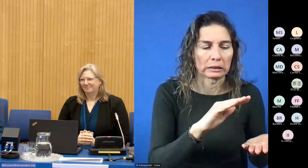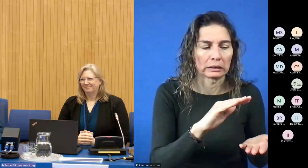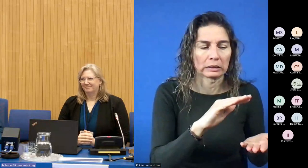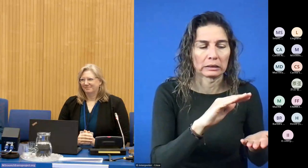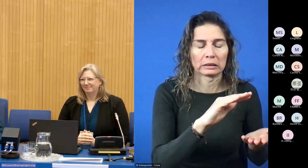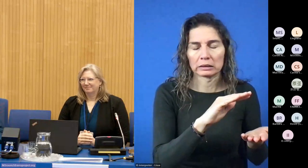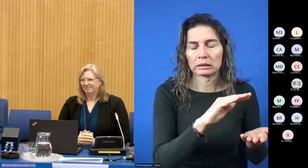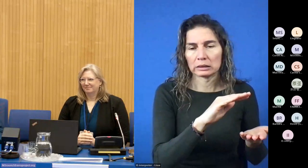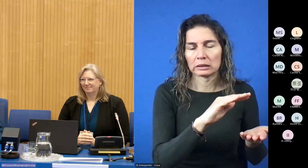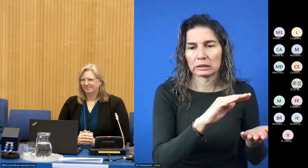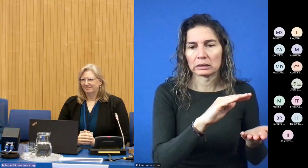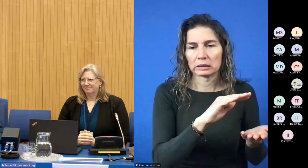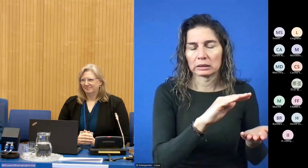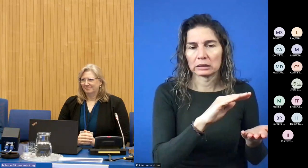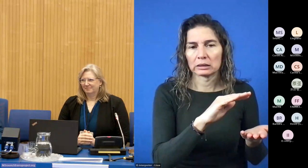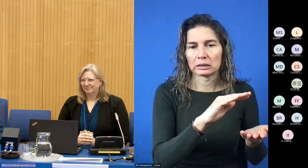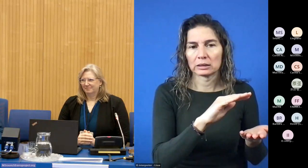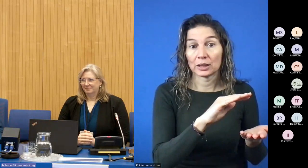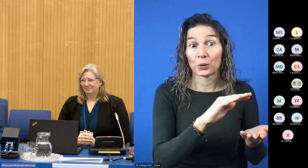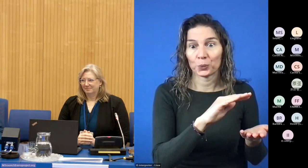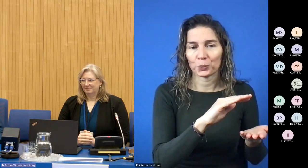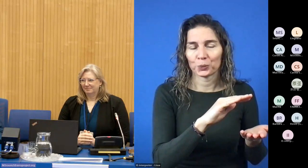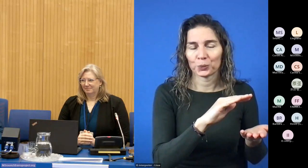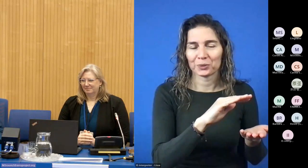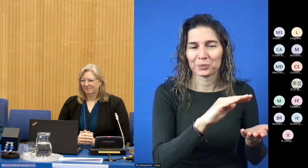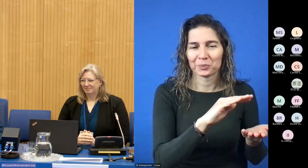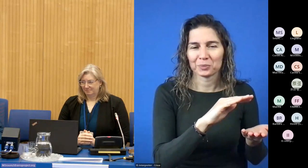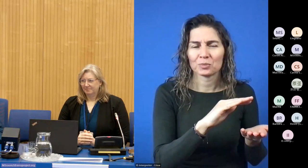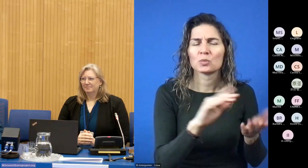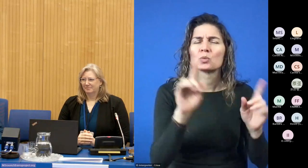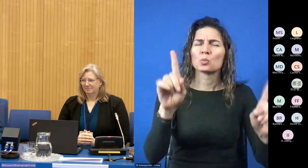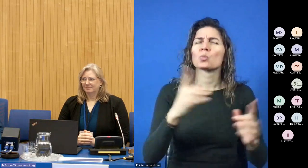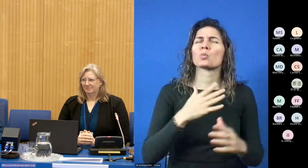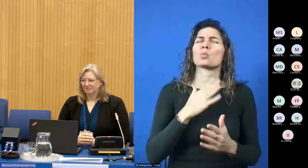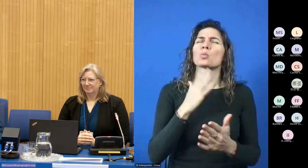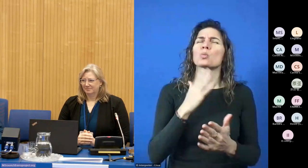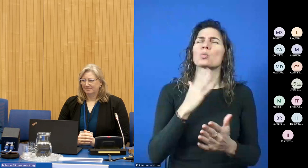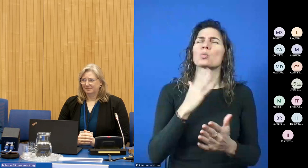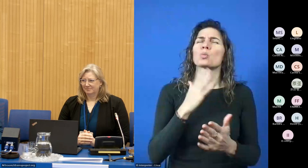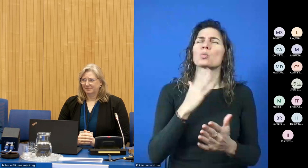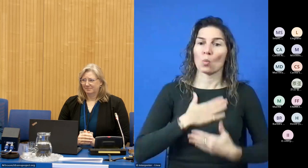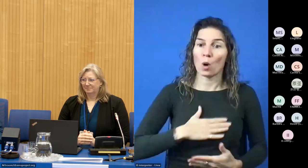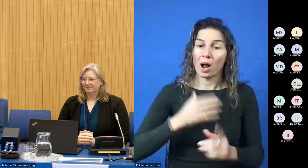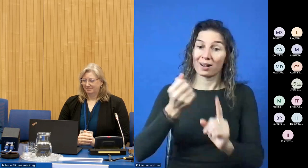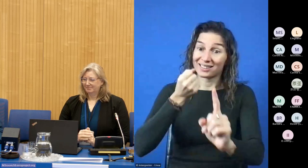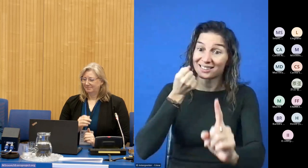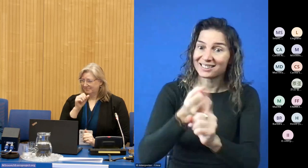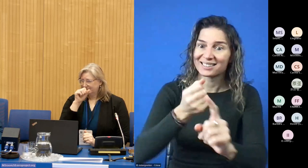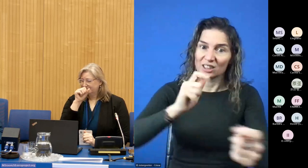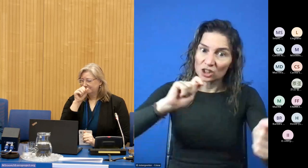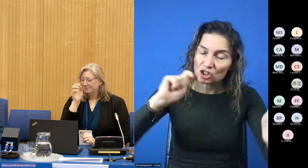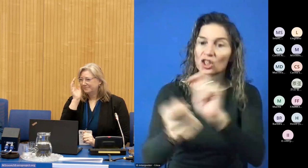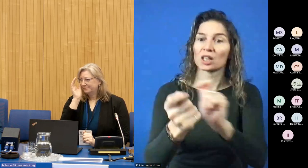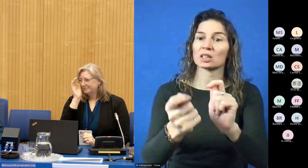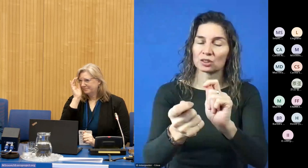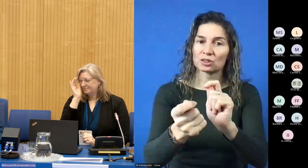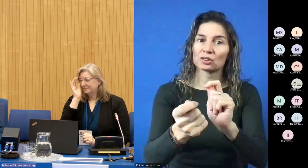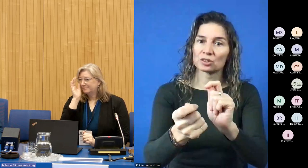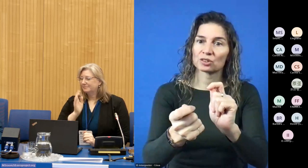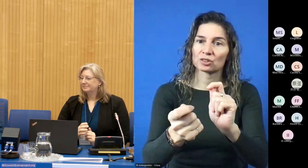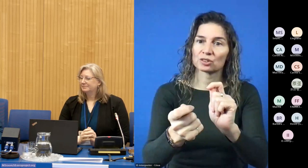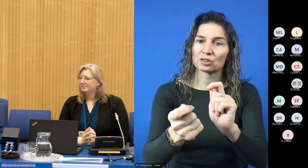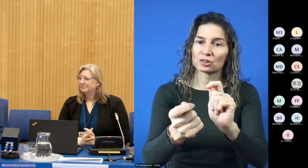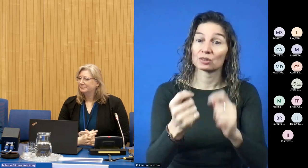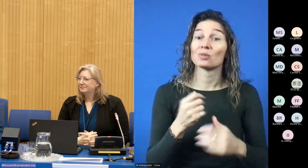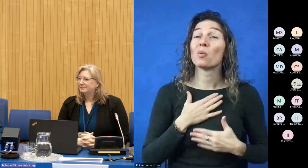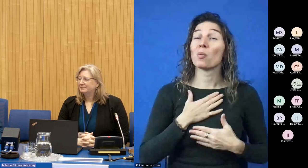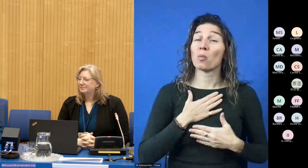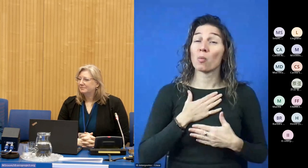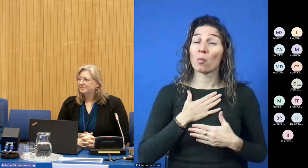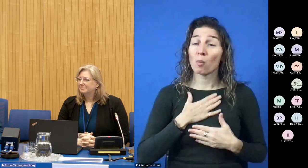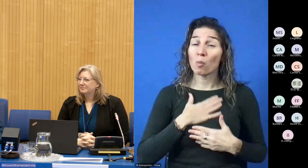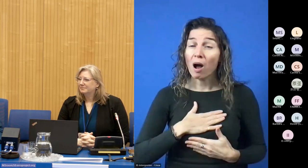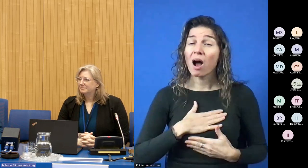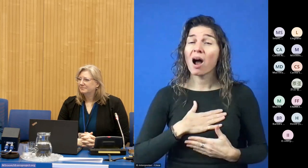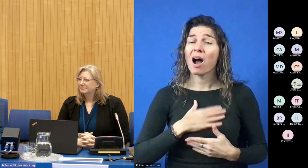feel like if we are to make a difference, if we are to make a difference, is the area of trying to